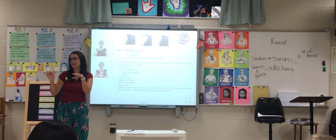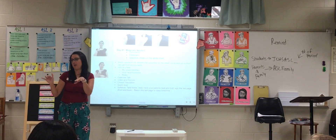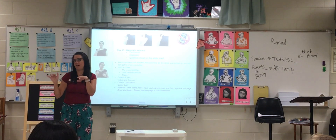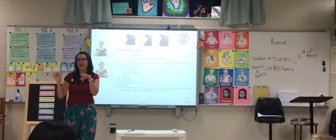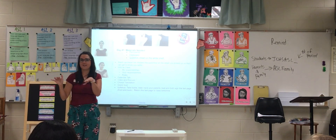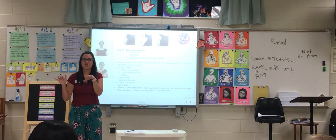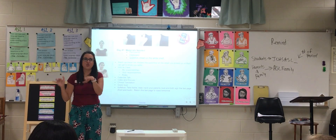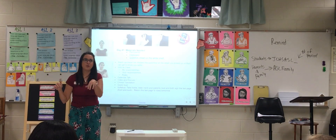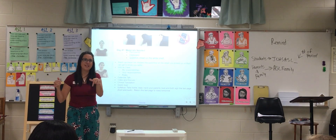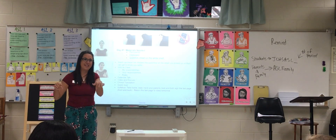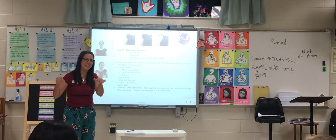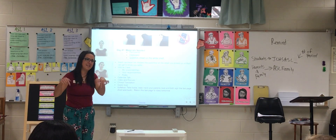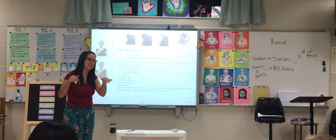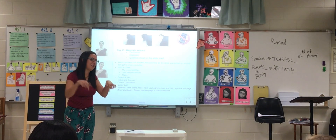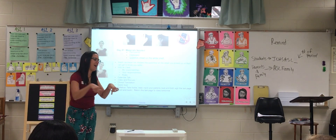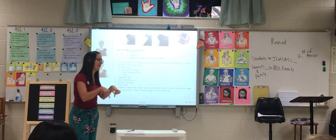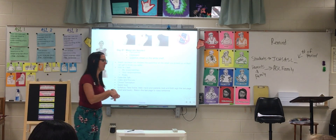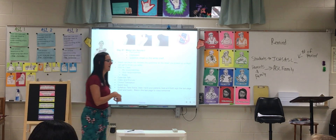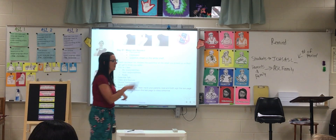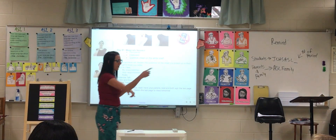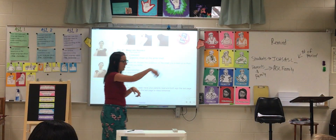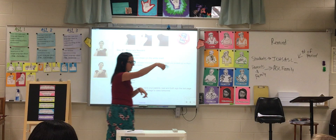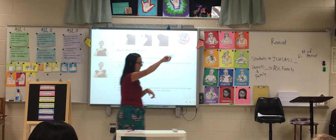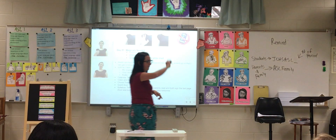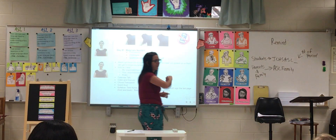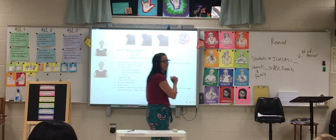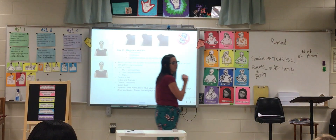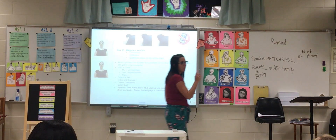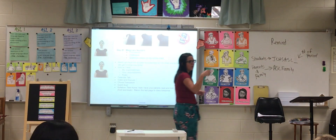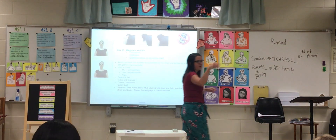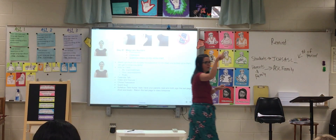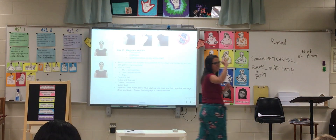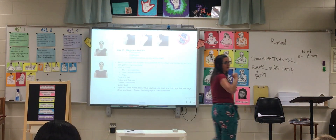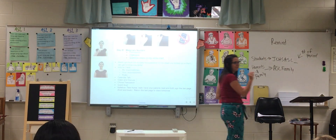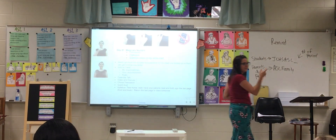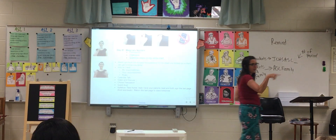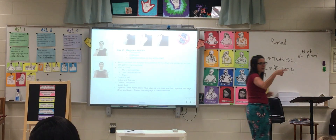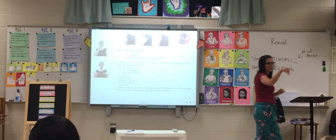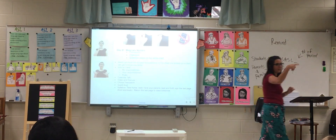as a student in this class try and talk to them